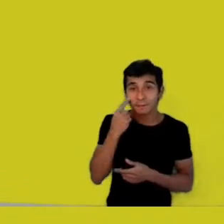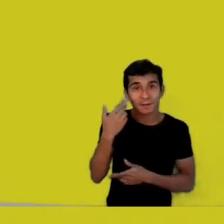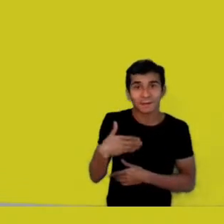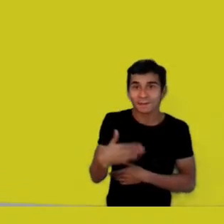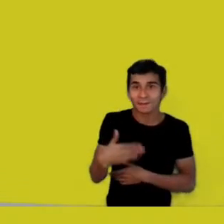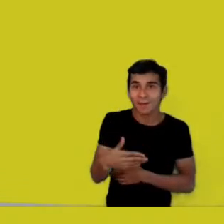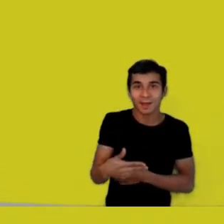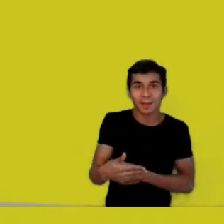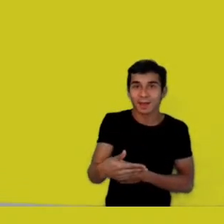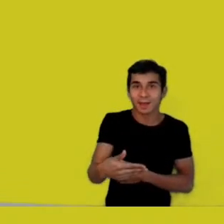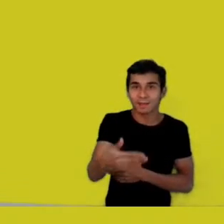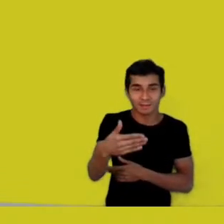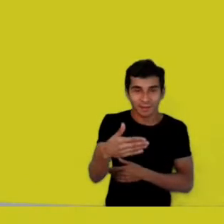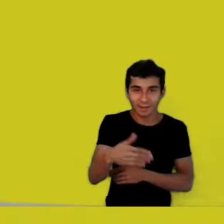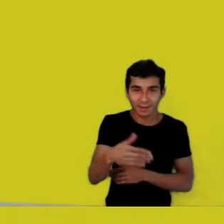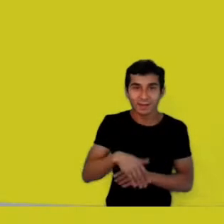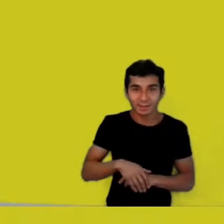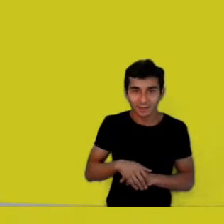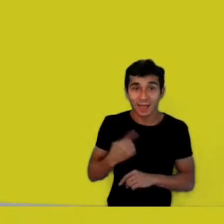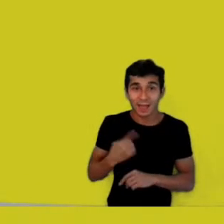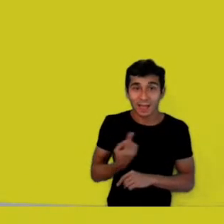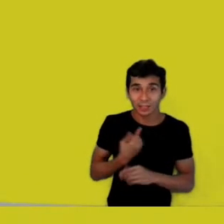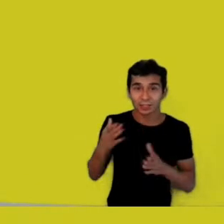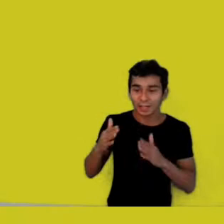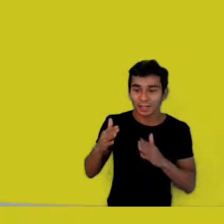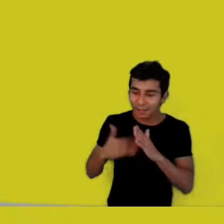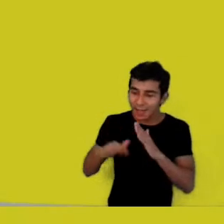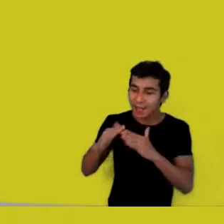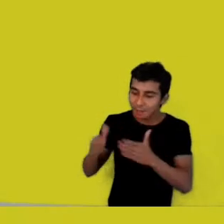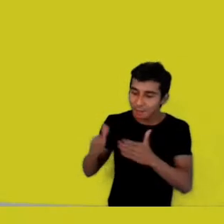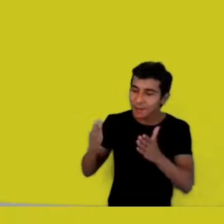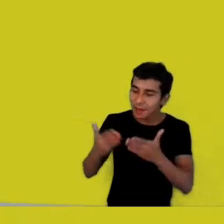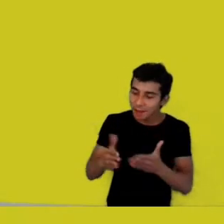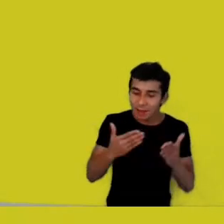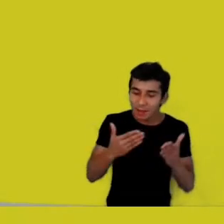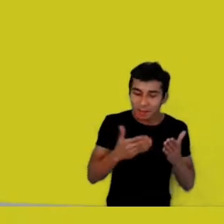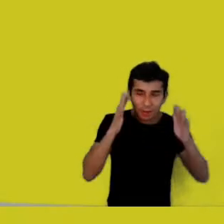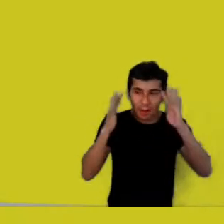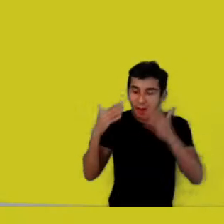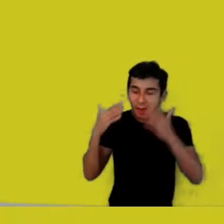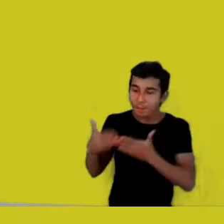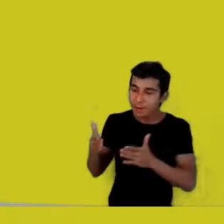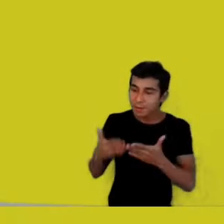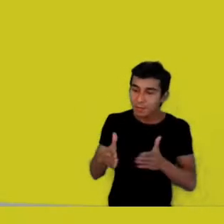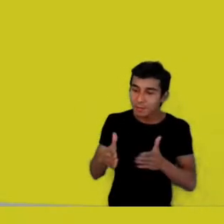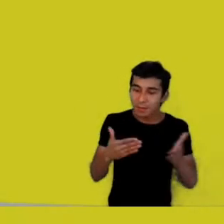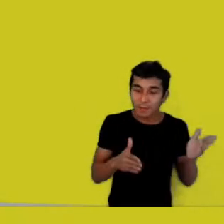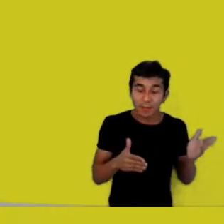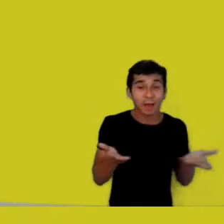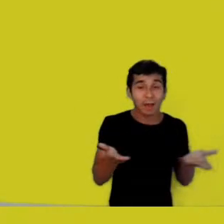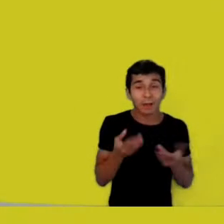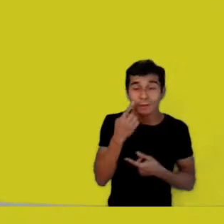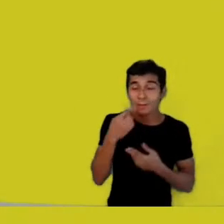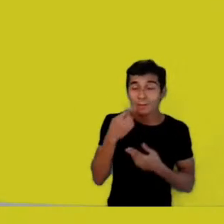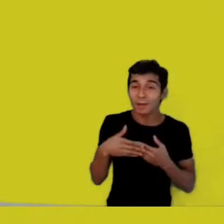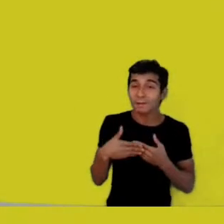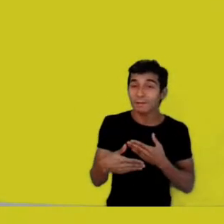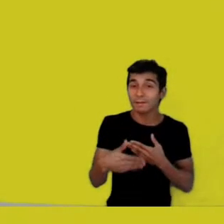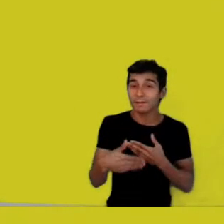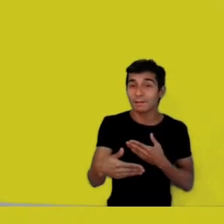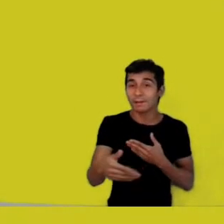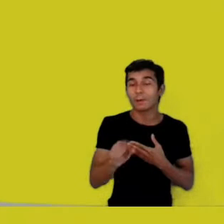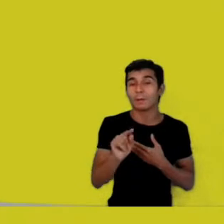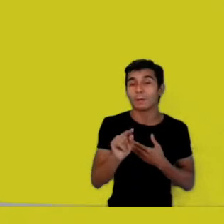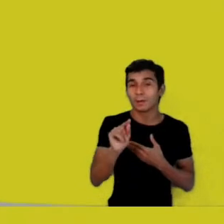after these yard openings that never cease. That’s it.